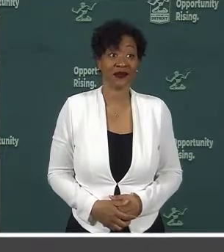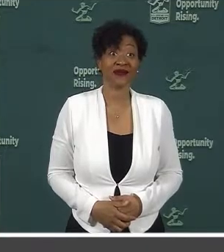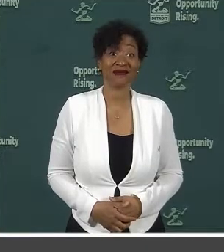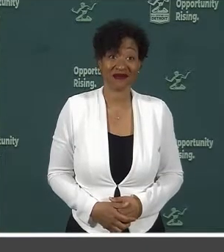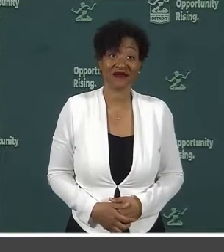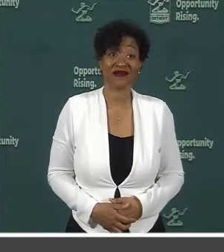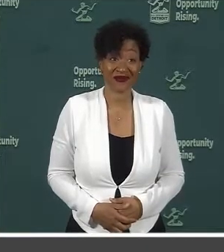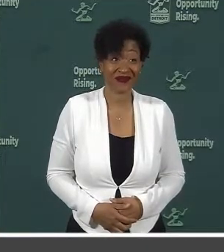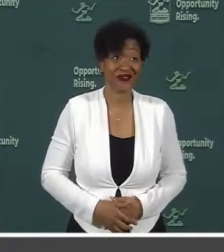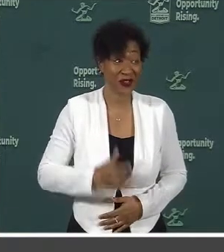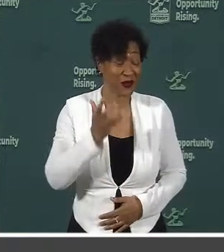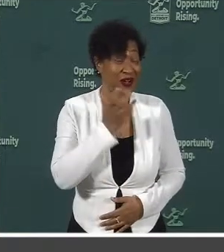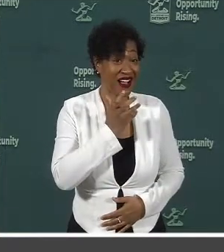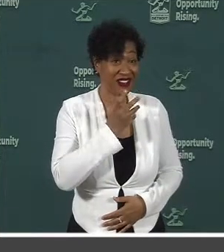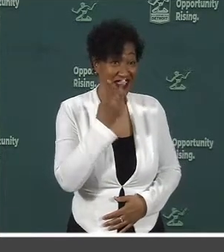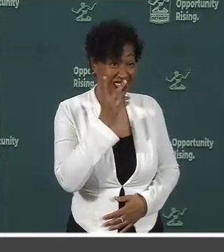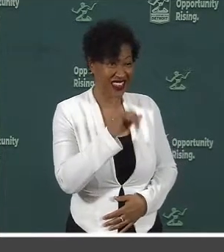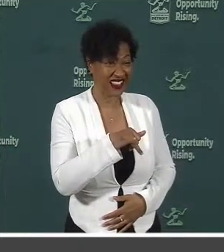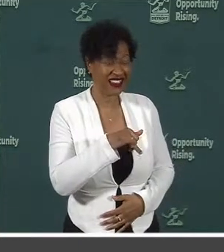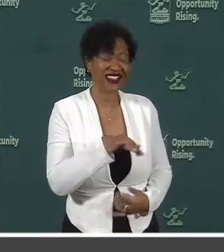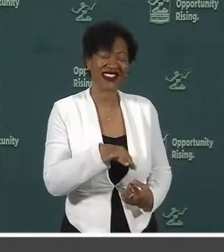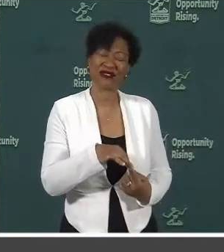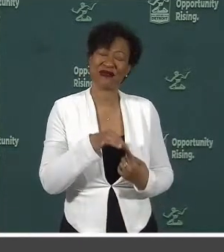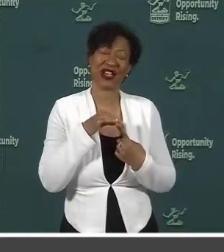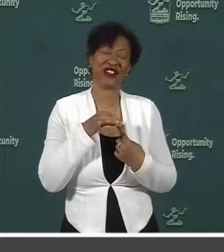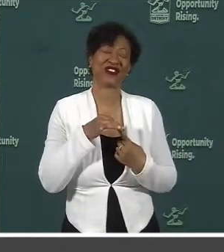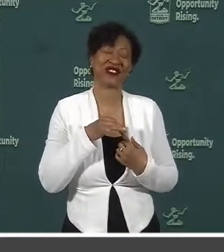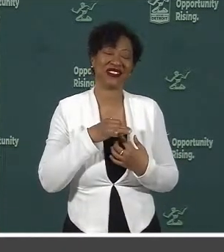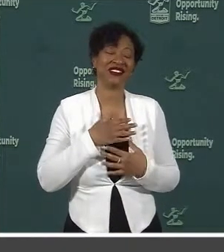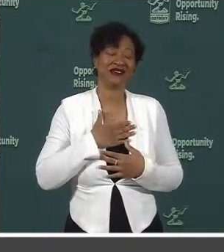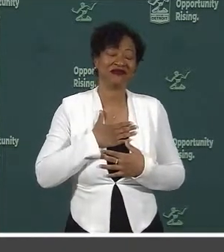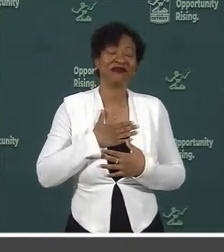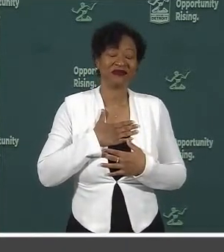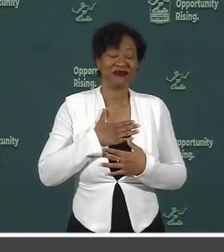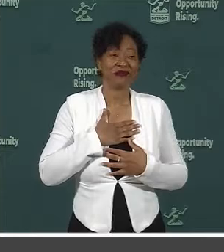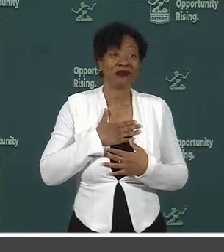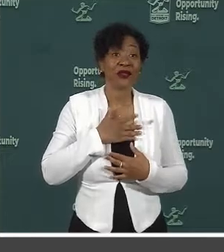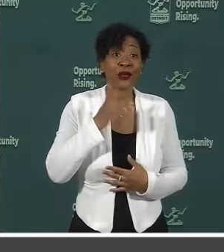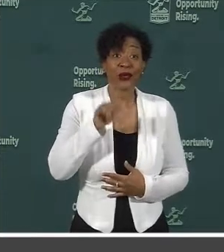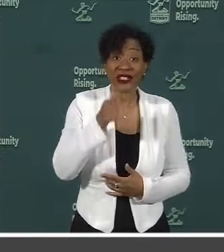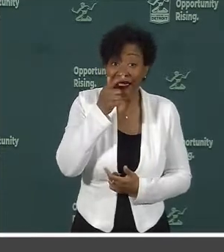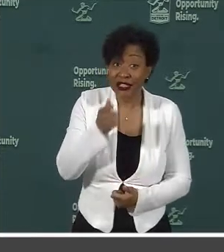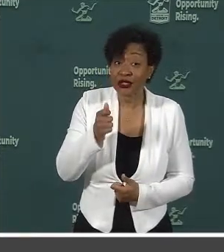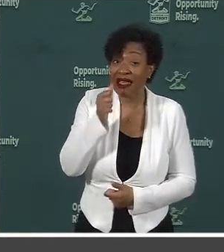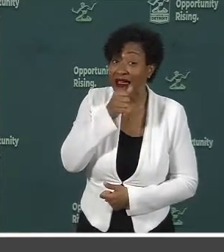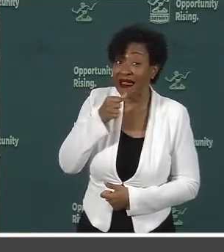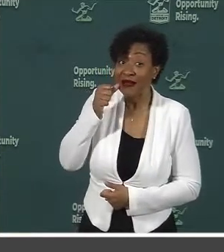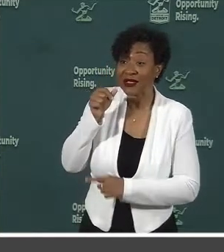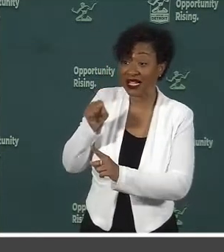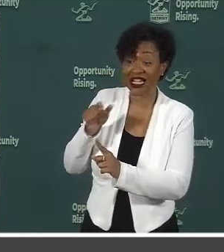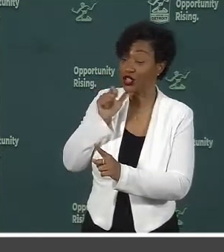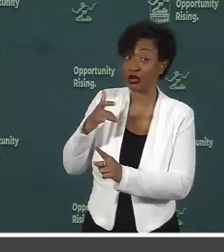AND HERE'S WHAT WAS INTERESTING ABOUT THAT THE AMAZON NORMALLY DOES NOT HIRE LOCAL MILLWRIGHTS